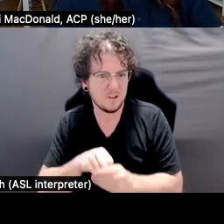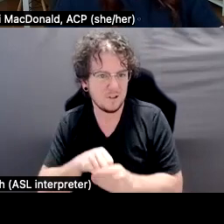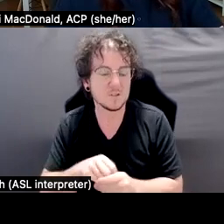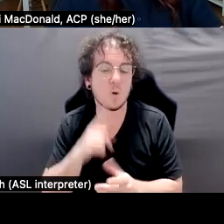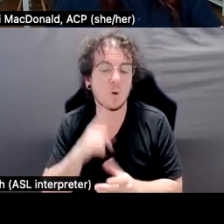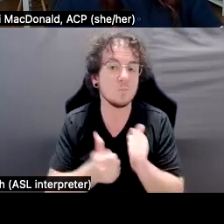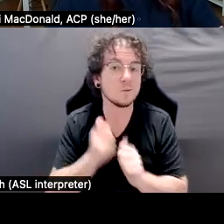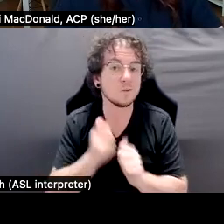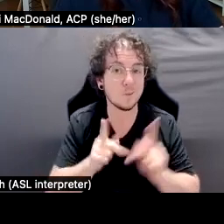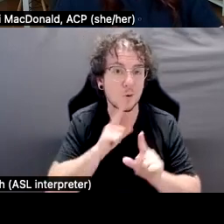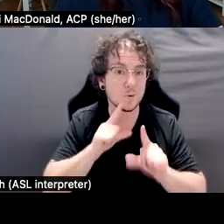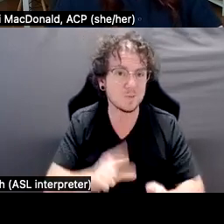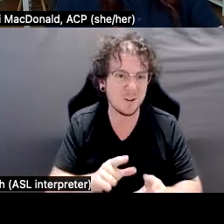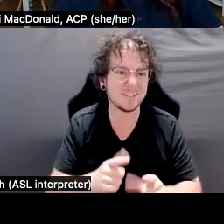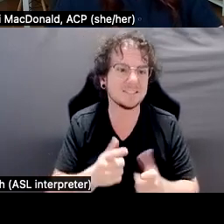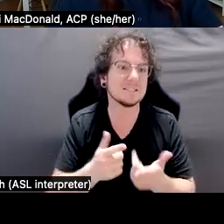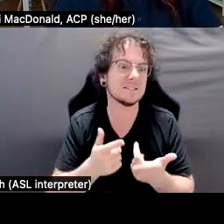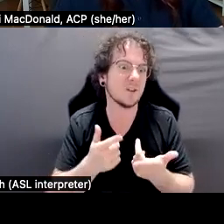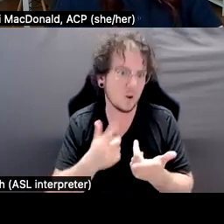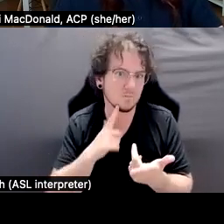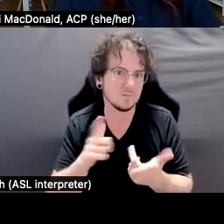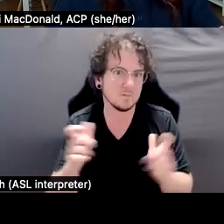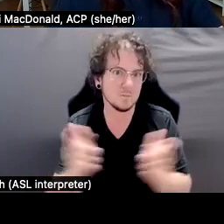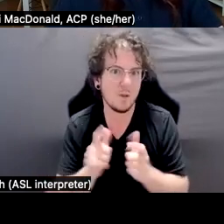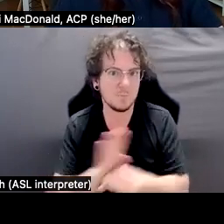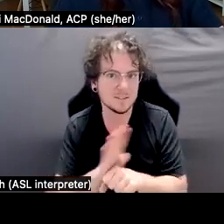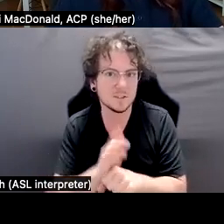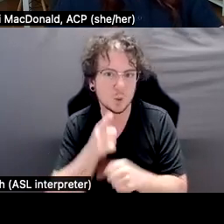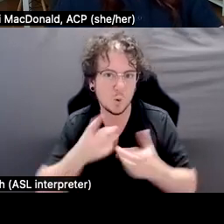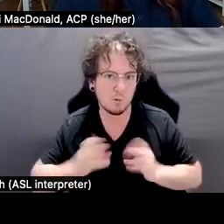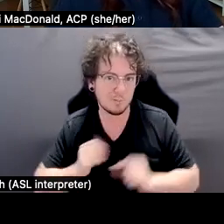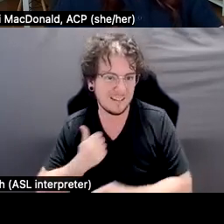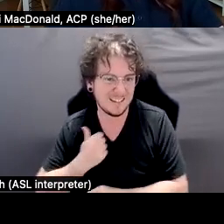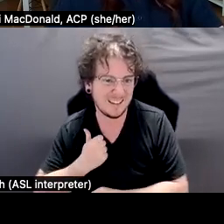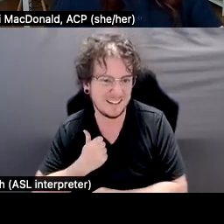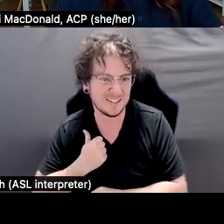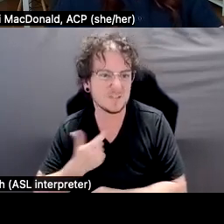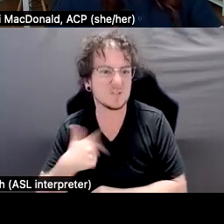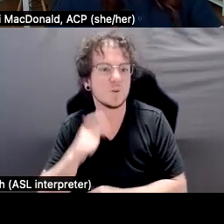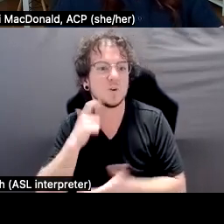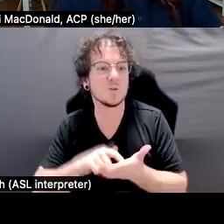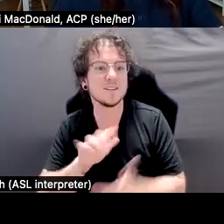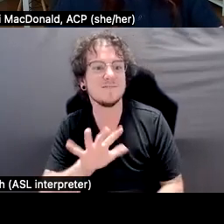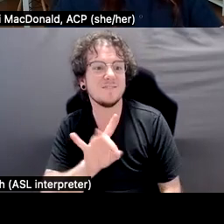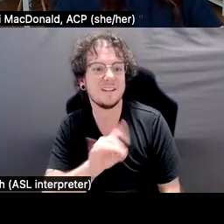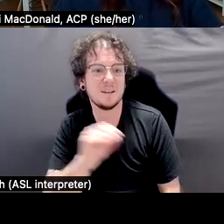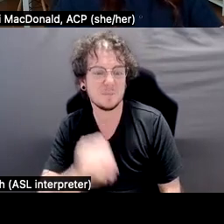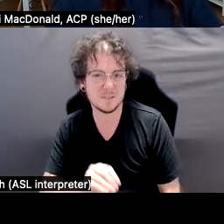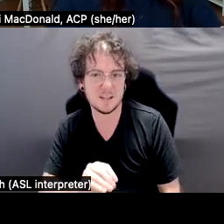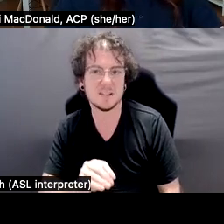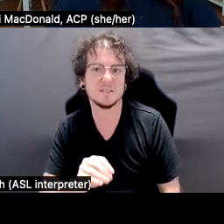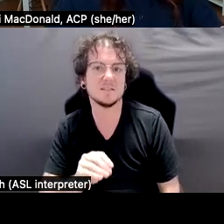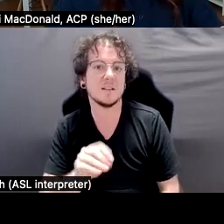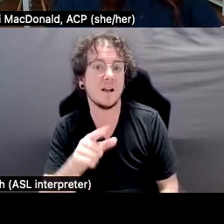of them are Canadian-owned. So, we found that 58% employed 25 or fewer people and nearly 40%